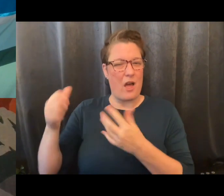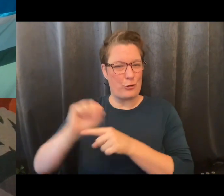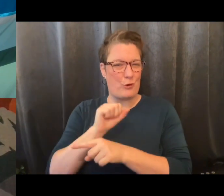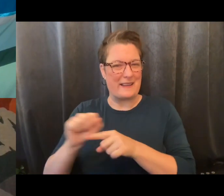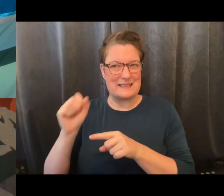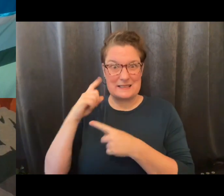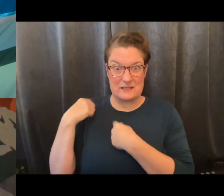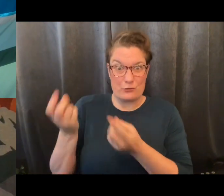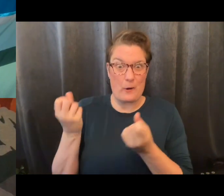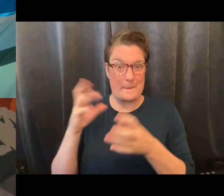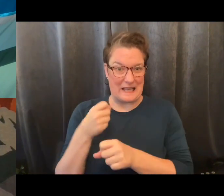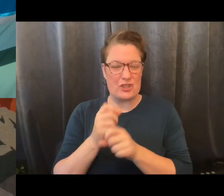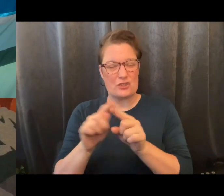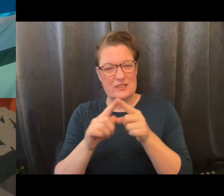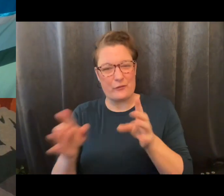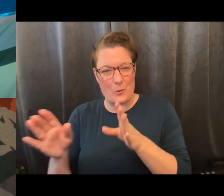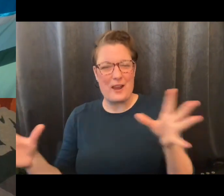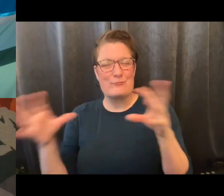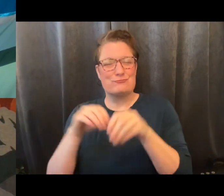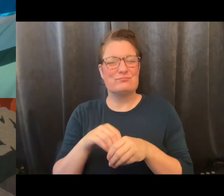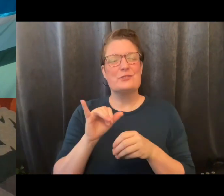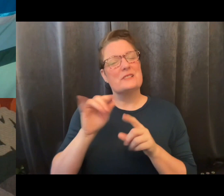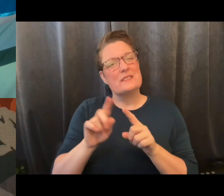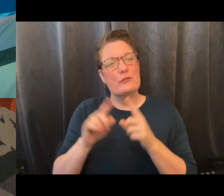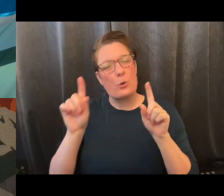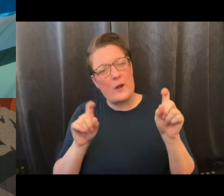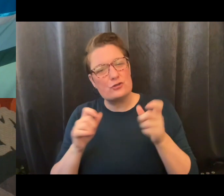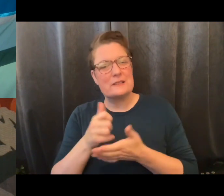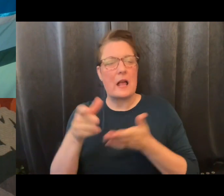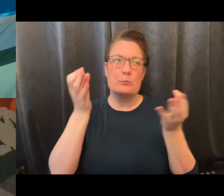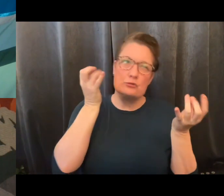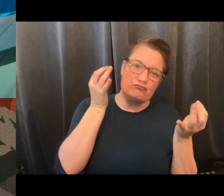And so there are questions to reflect on in the month of Elul, I wrote a